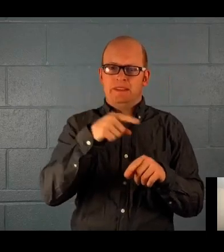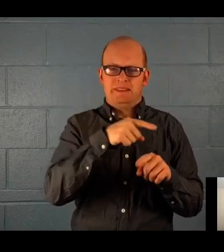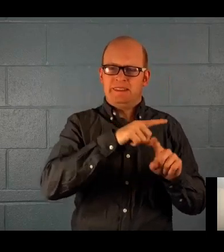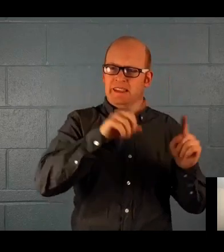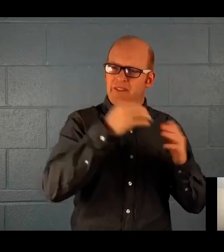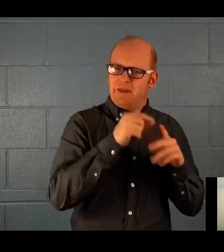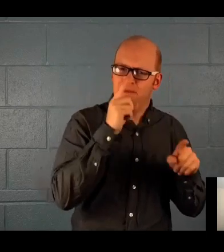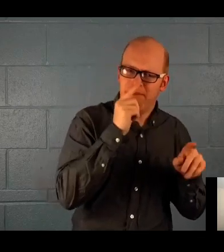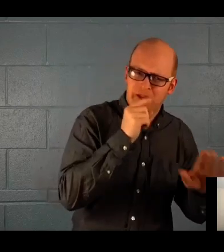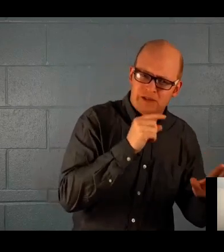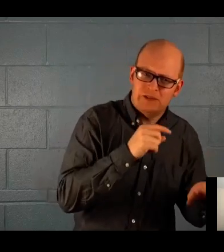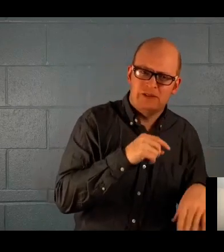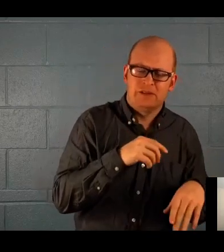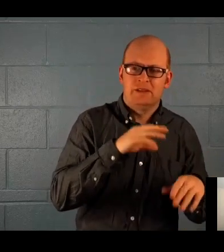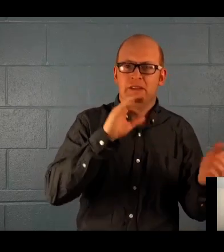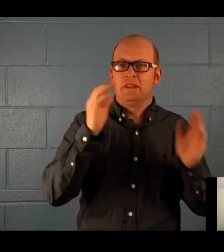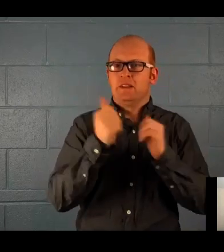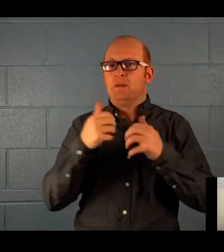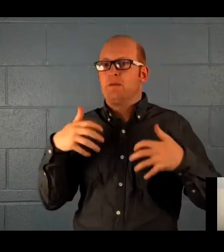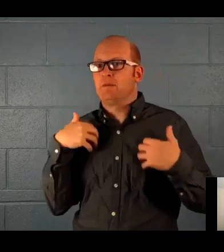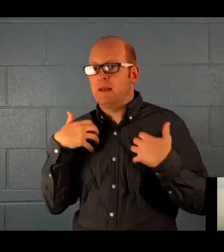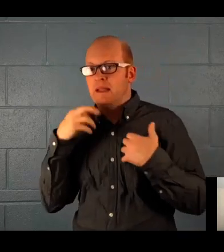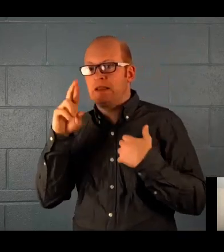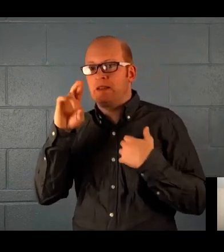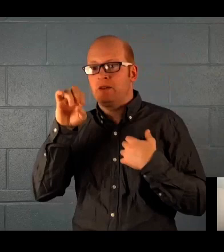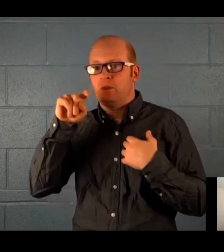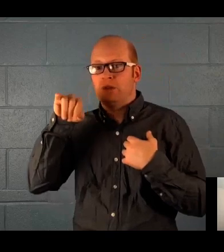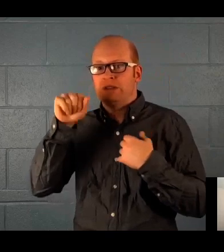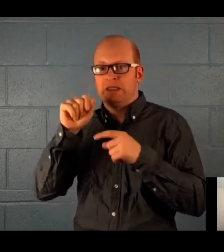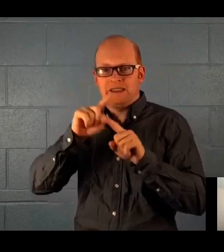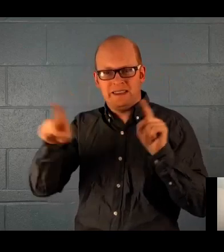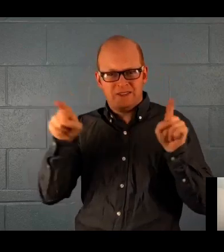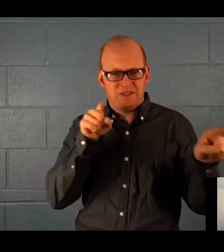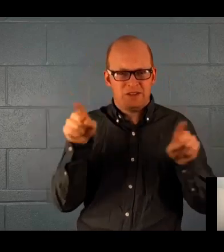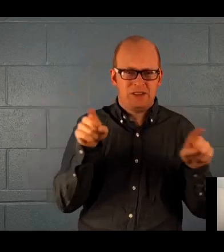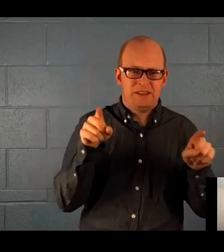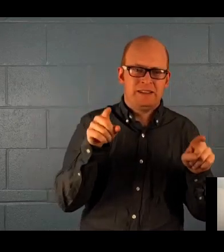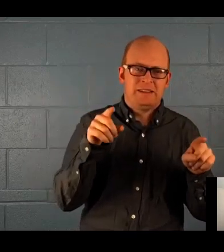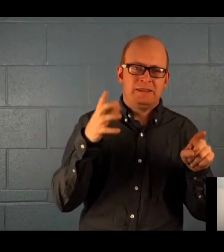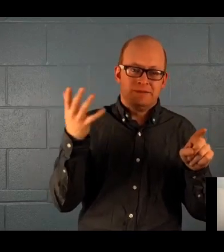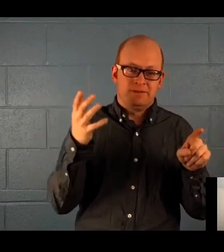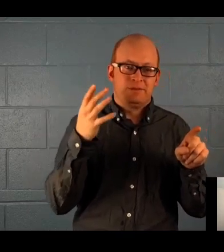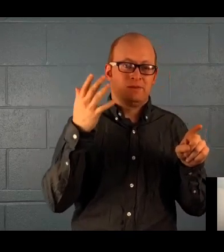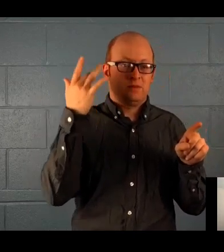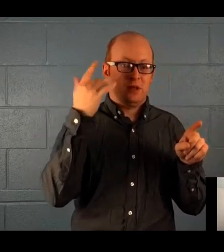versus primate retina. And that could be due to the fact that mice lack calycal processes.